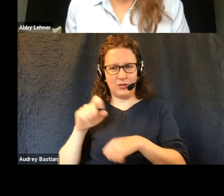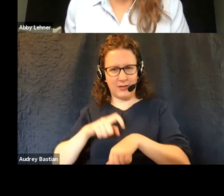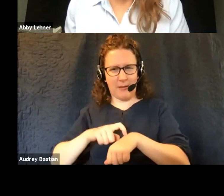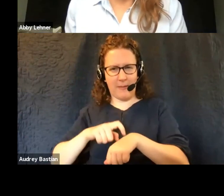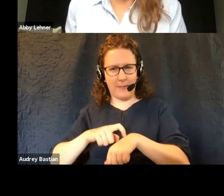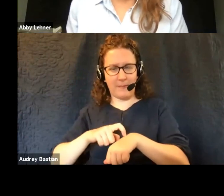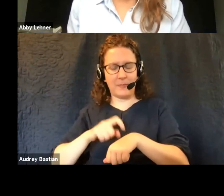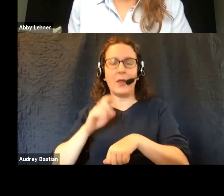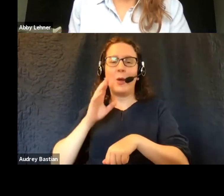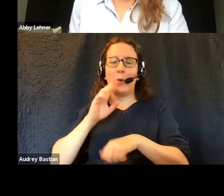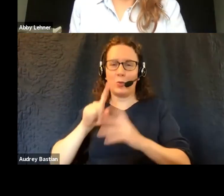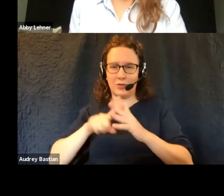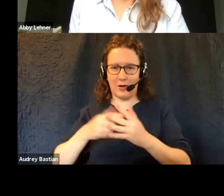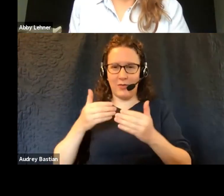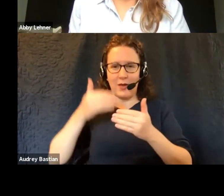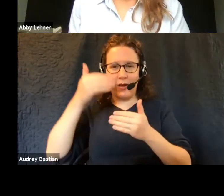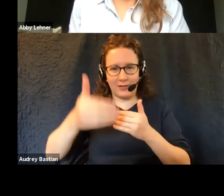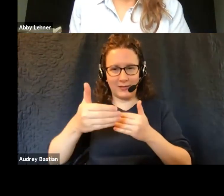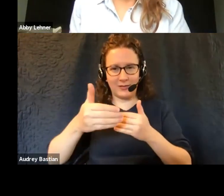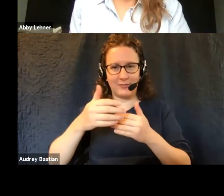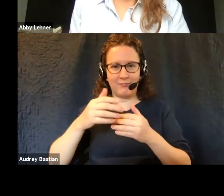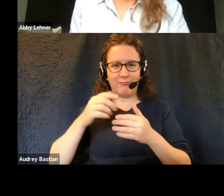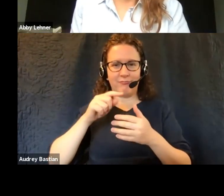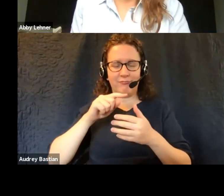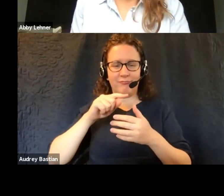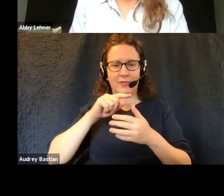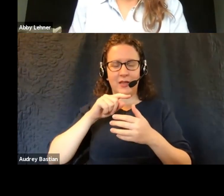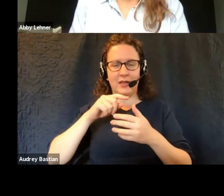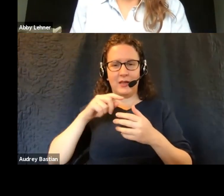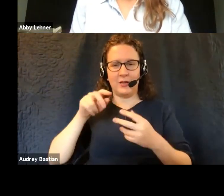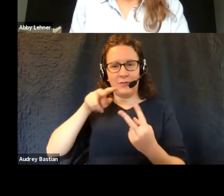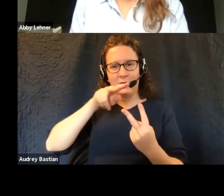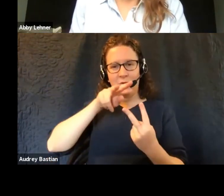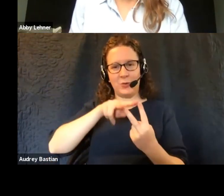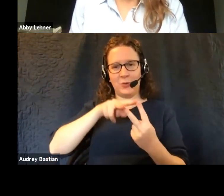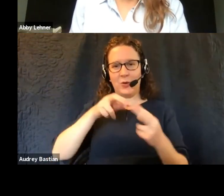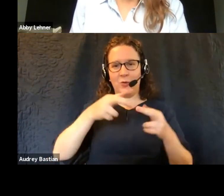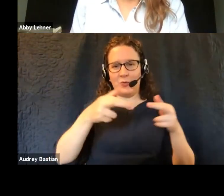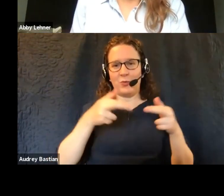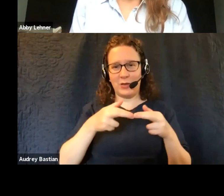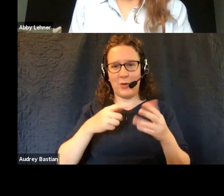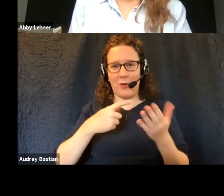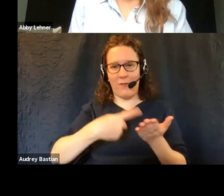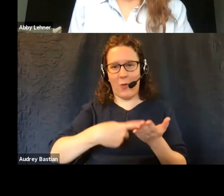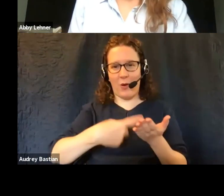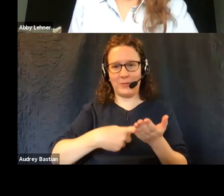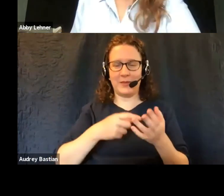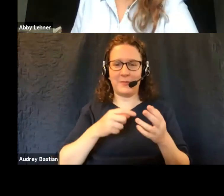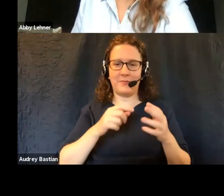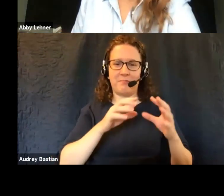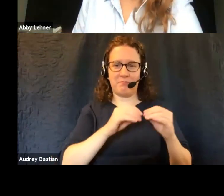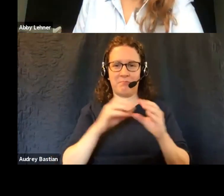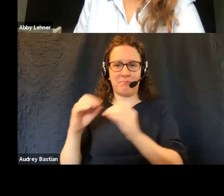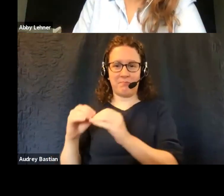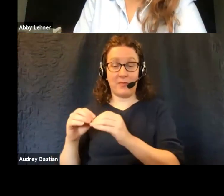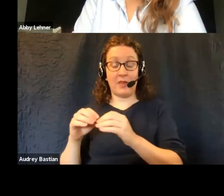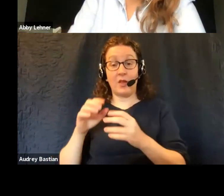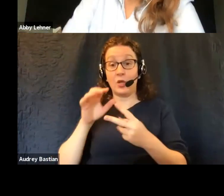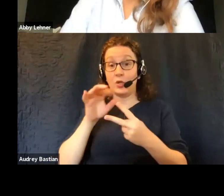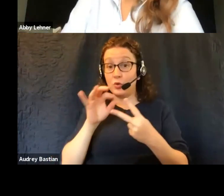our next set of regional forums and you will have the choice between Latin America or Asia